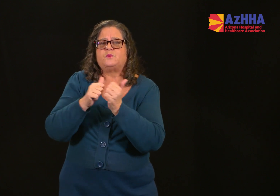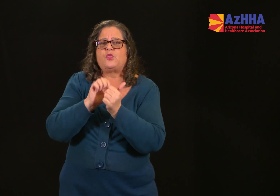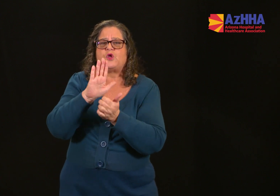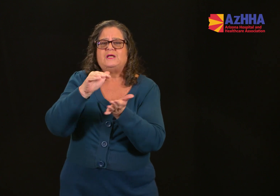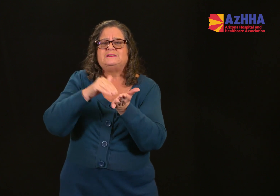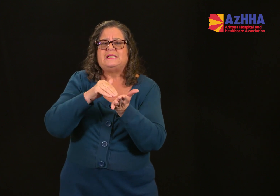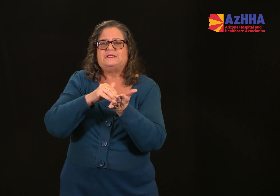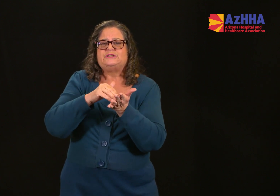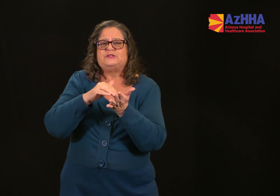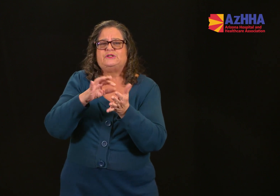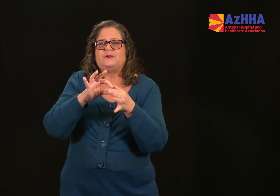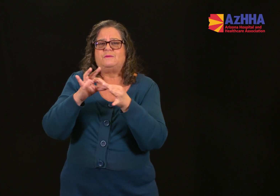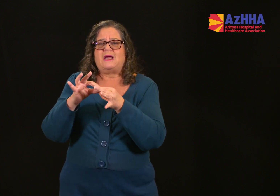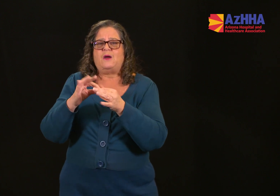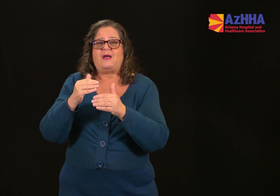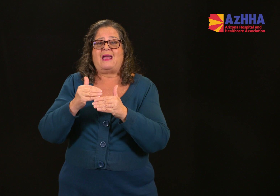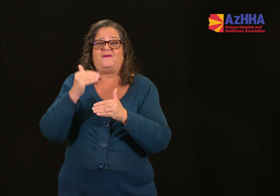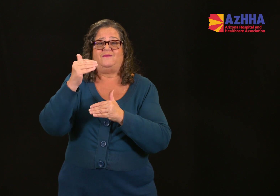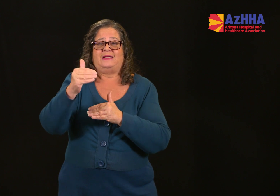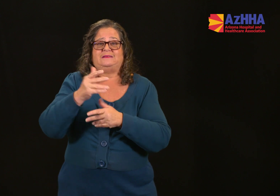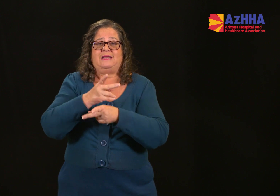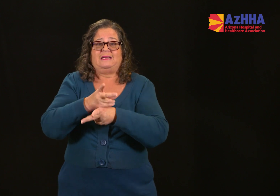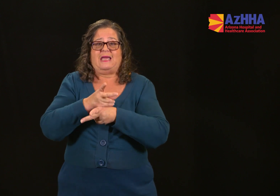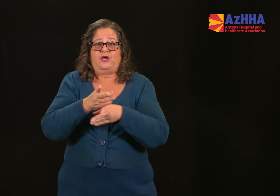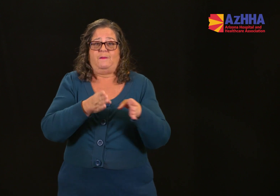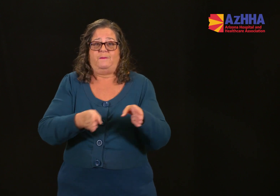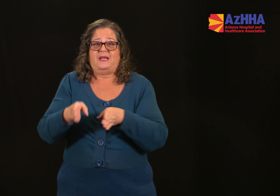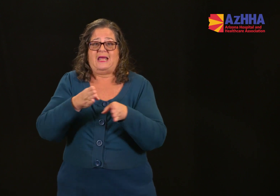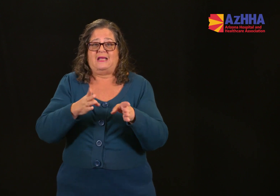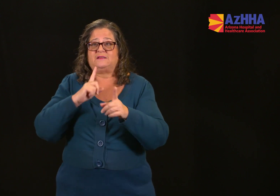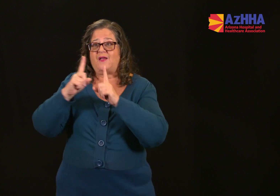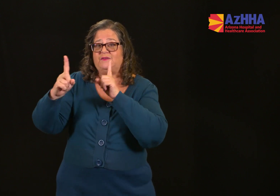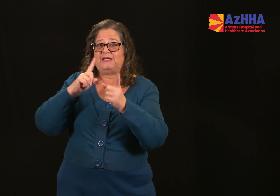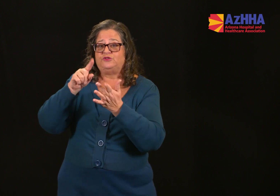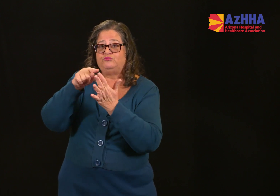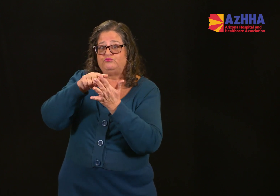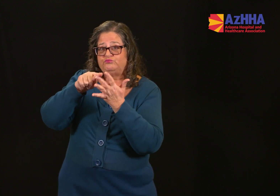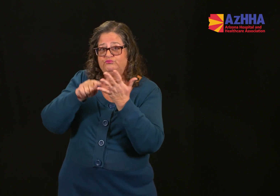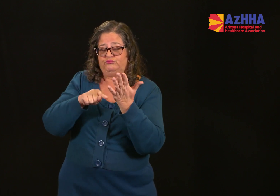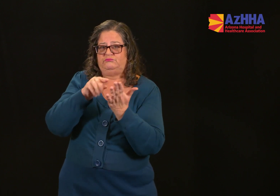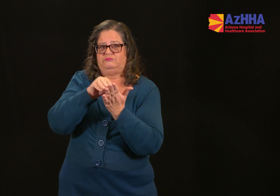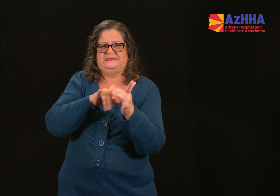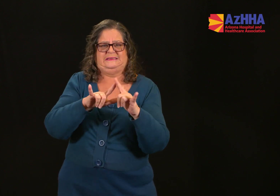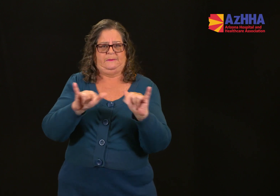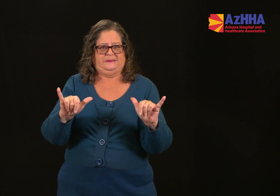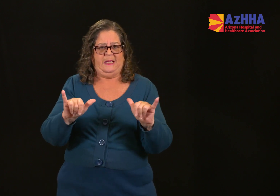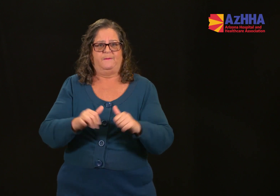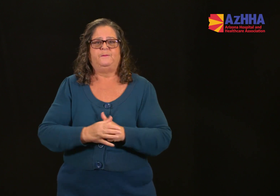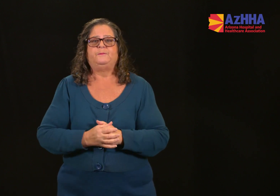provider.